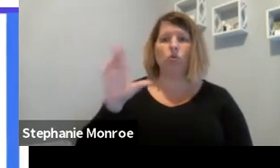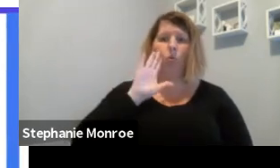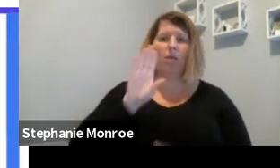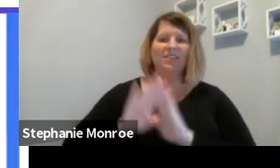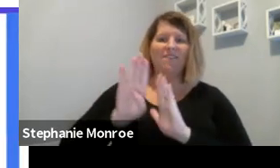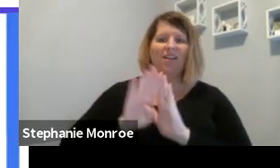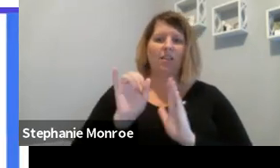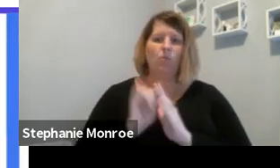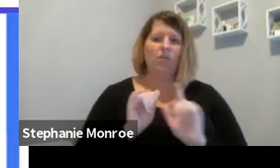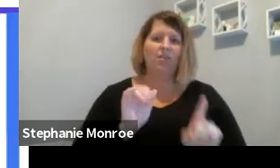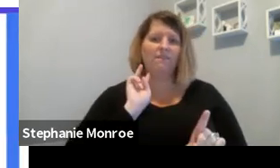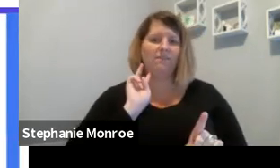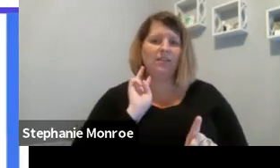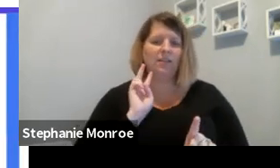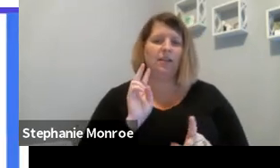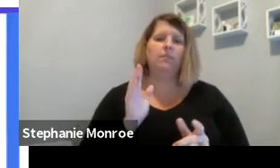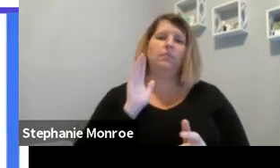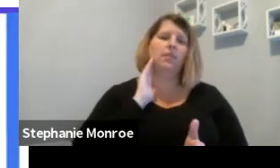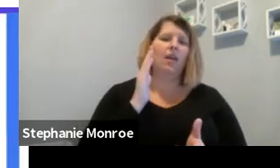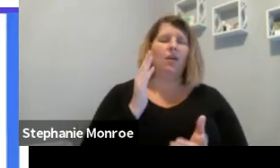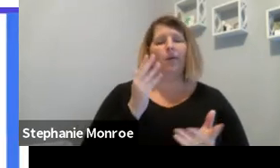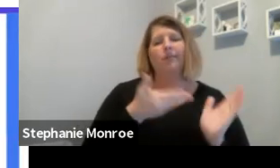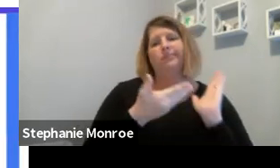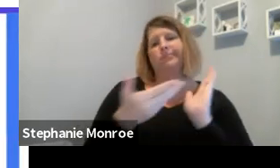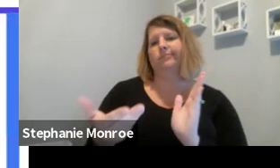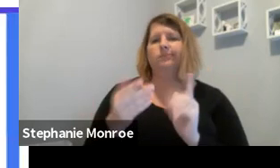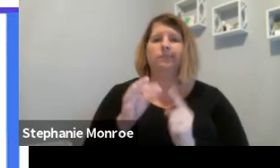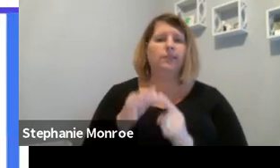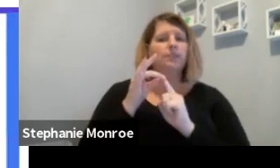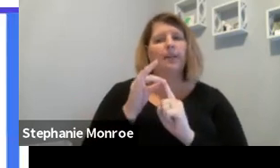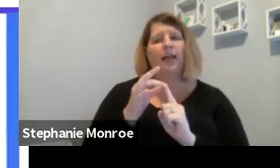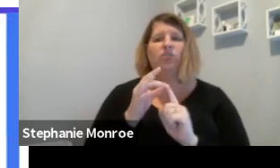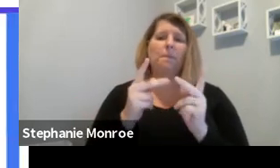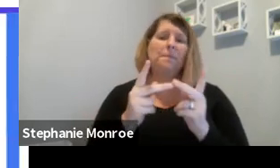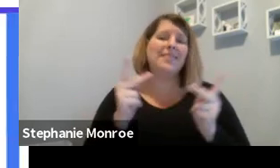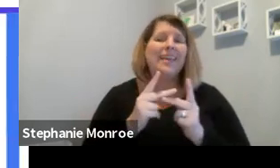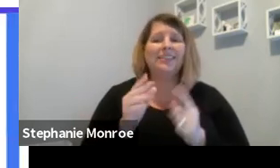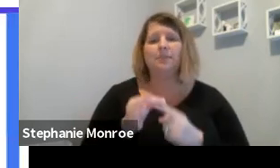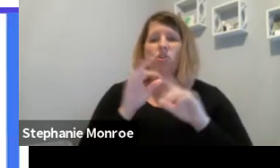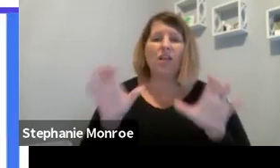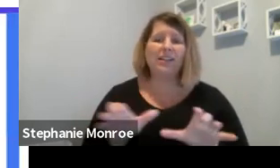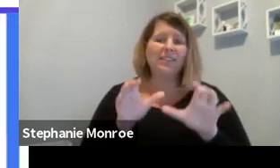They will take the victim to special places, special activities, maybe be involved